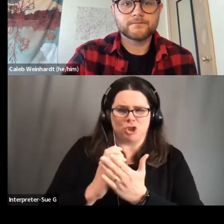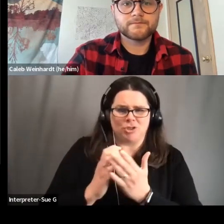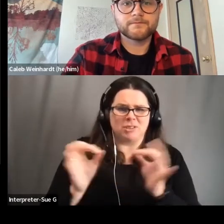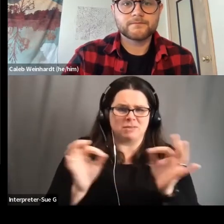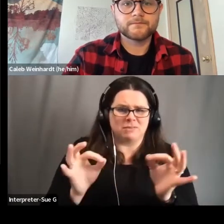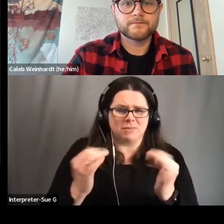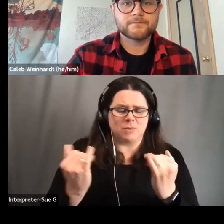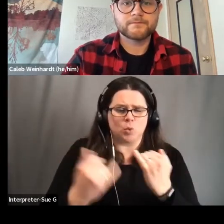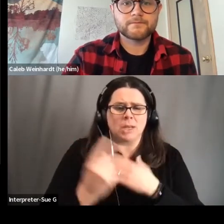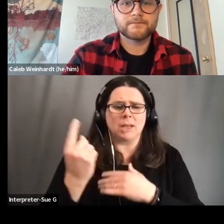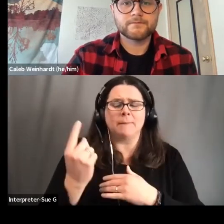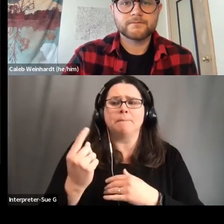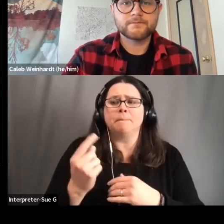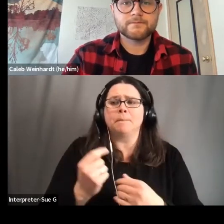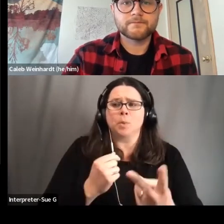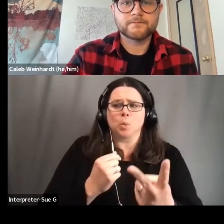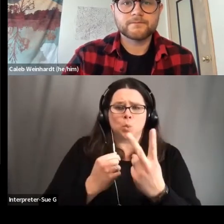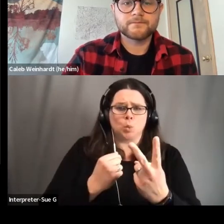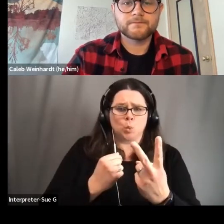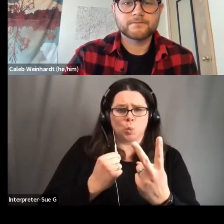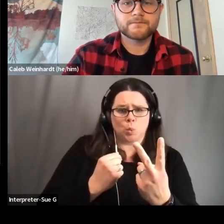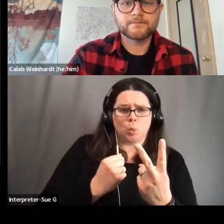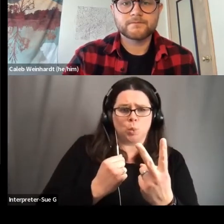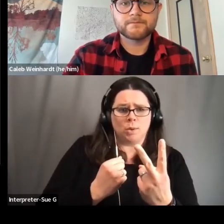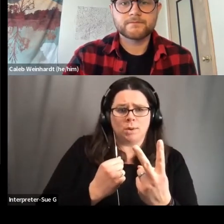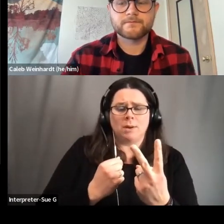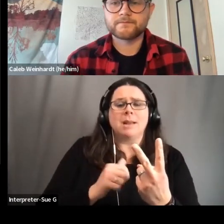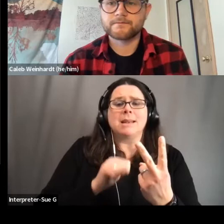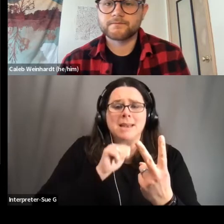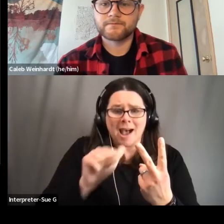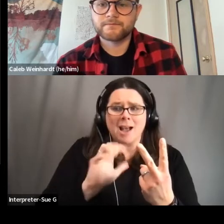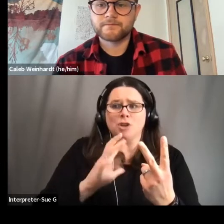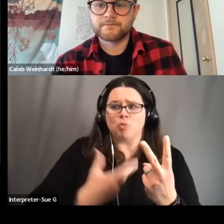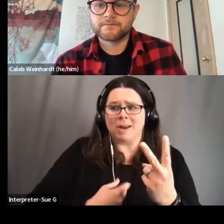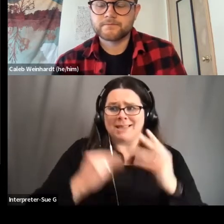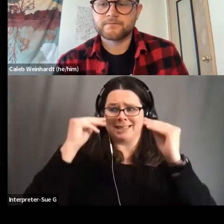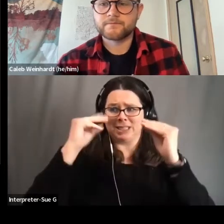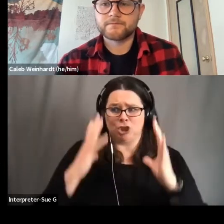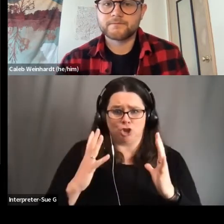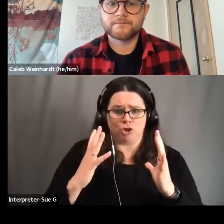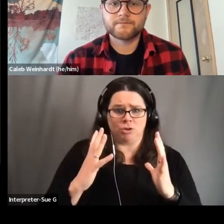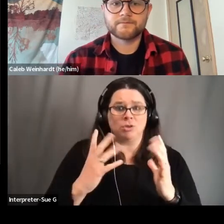are two non-trans teachers who came to a rally that